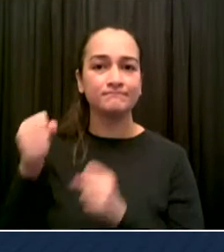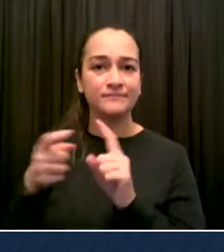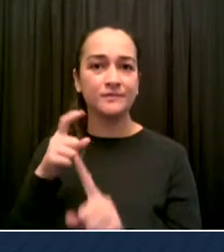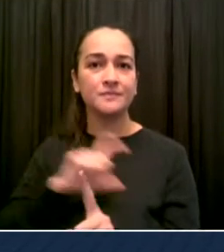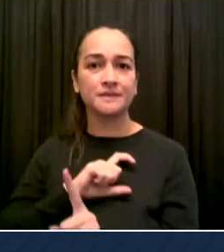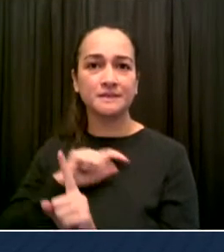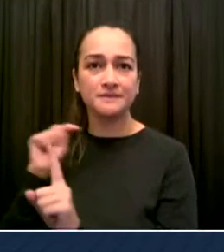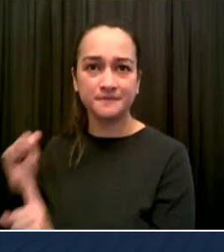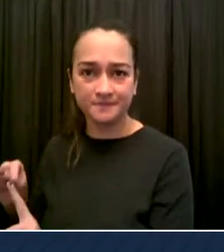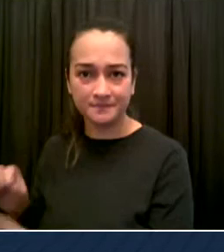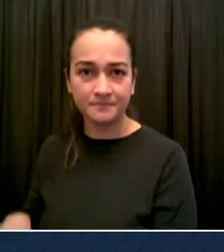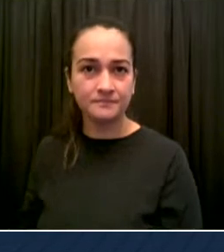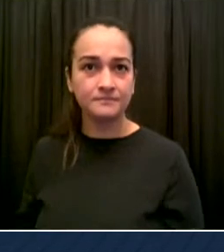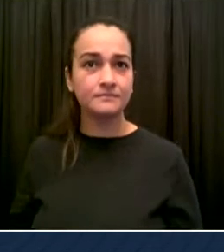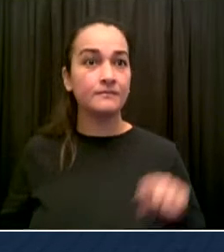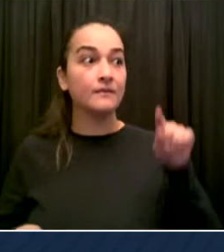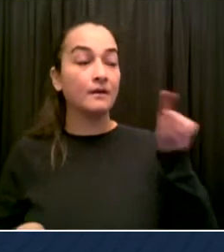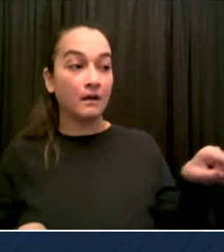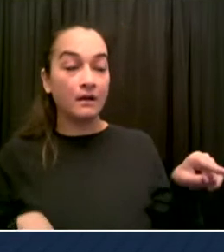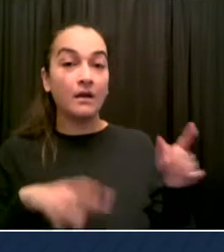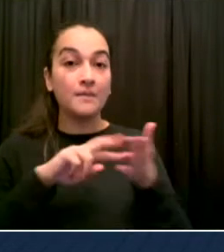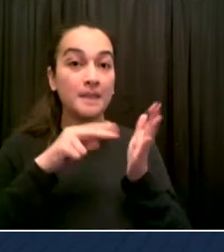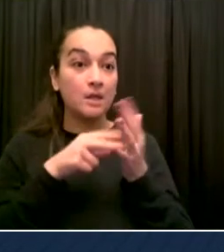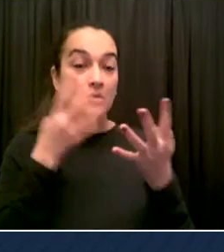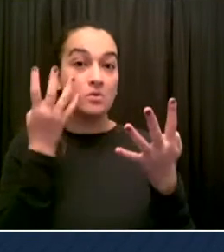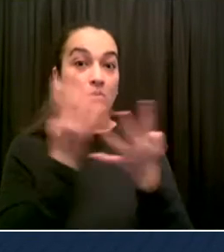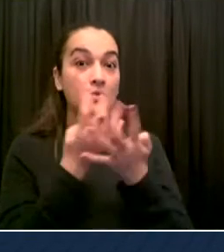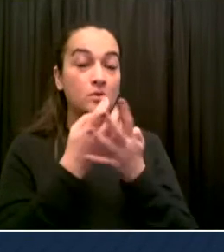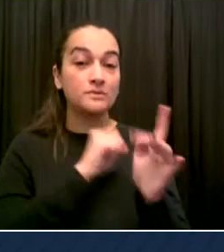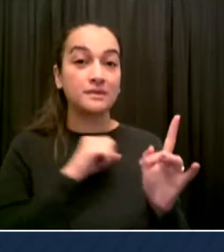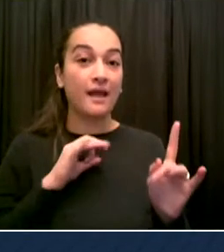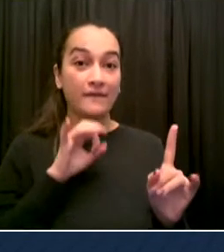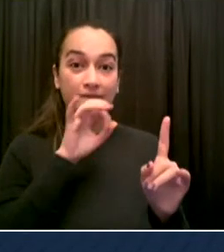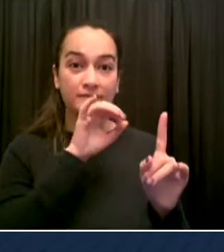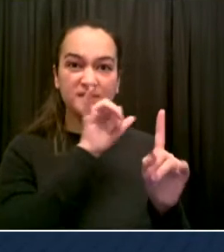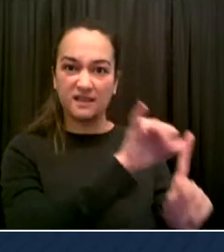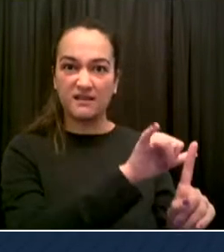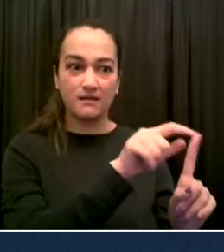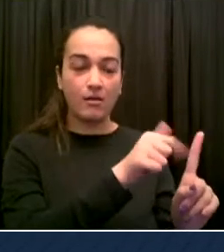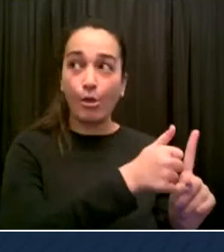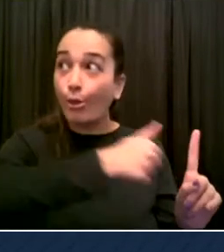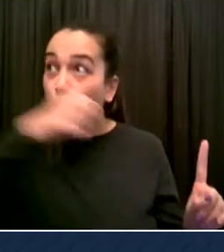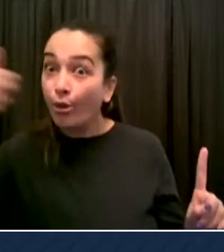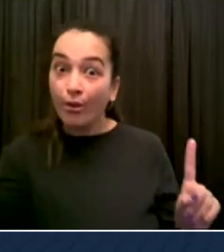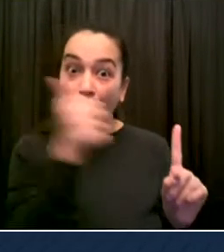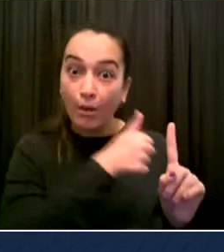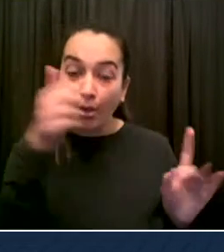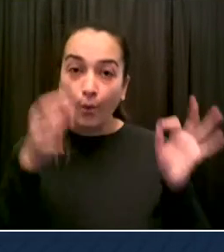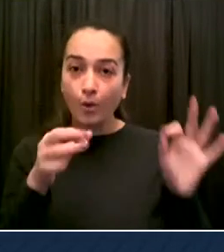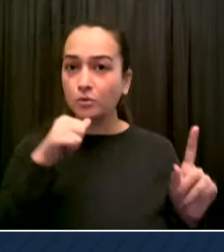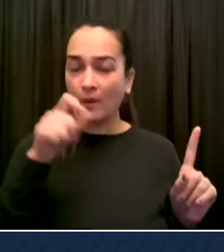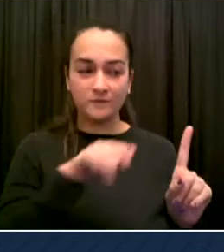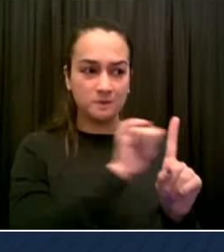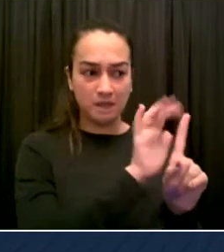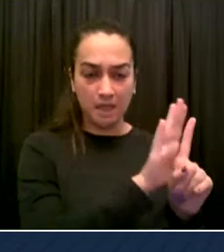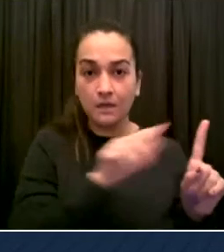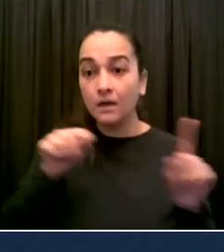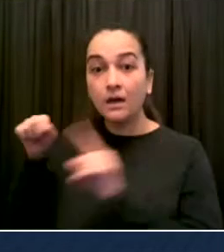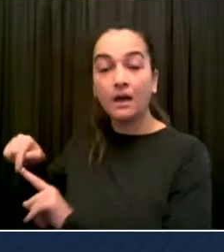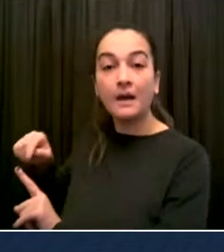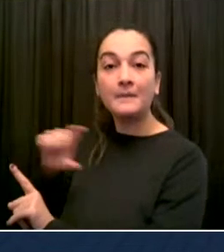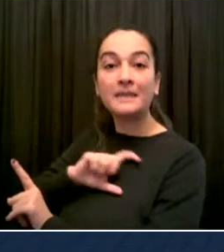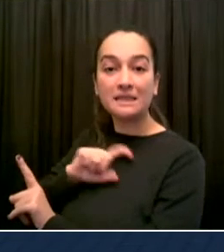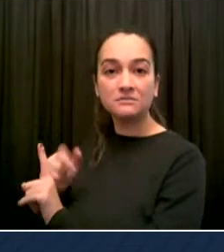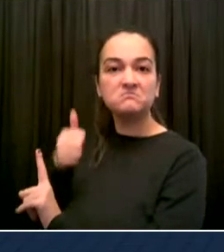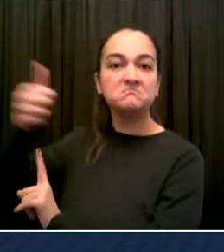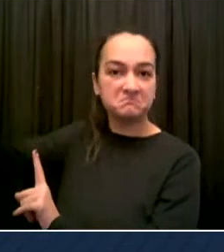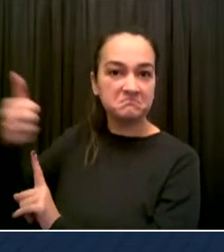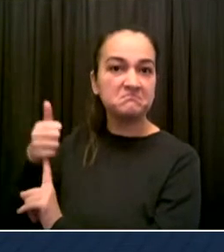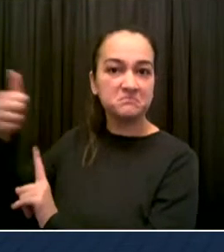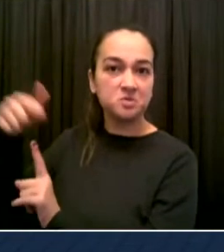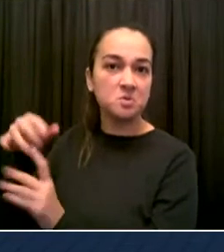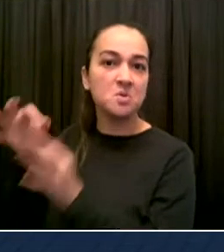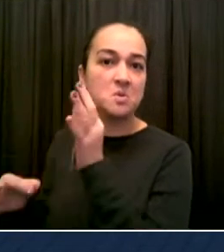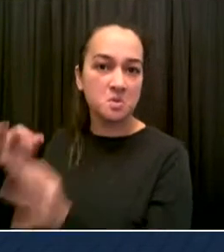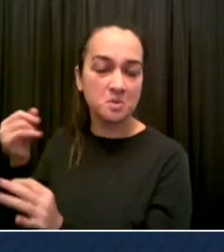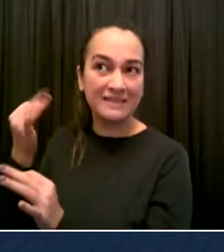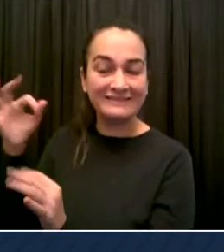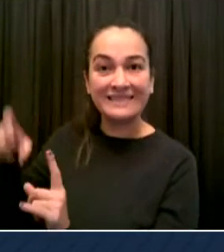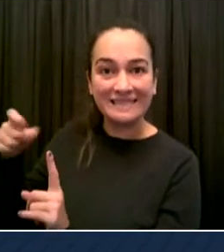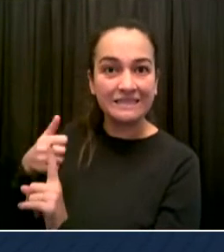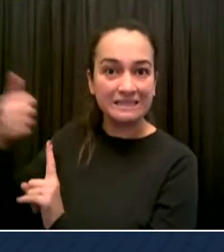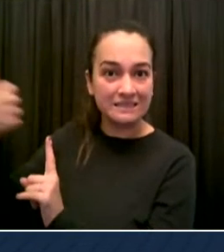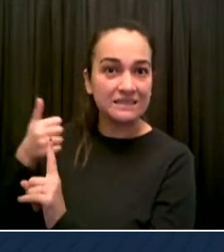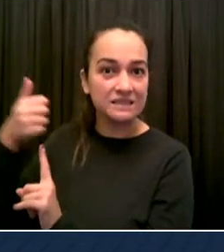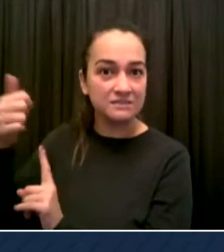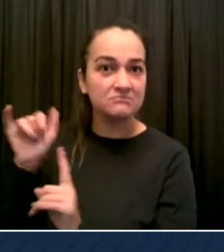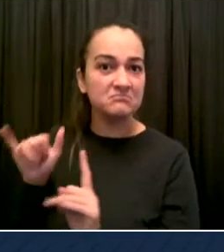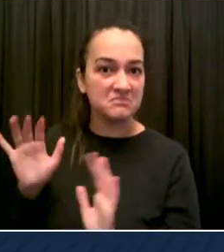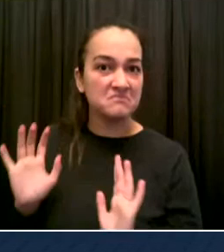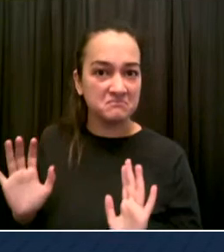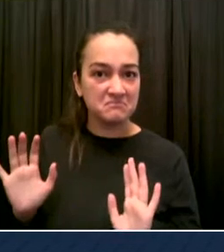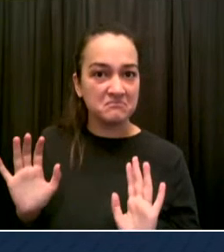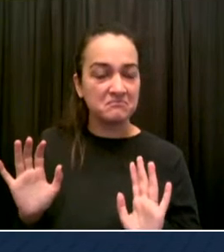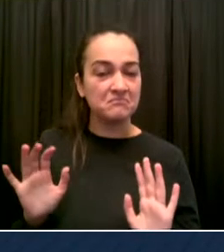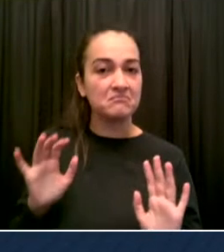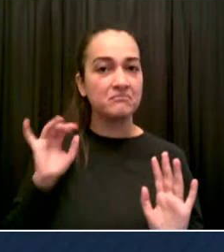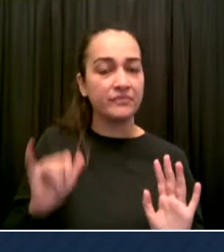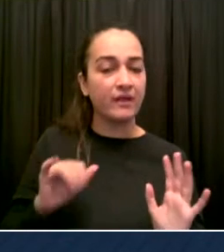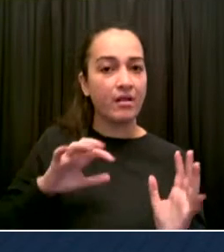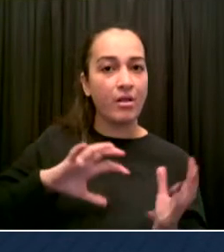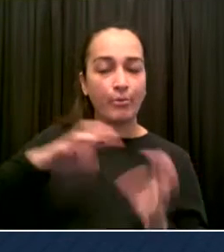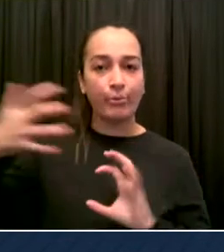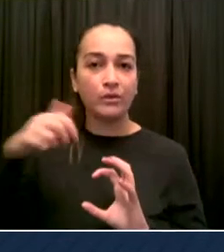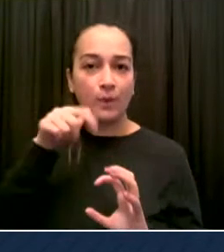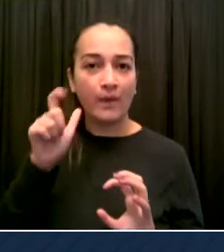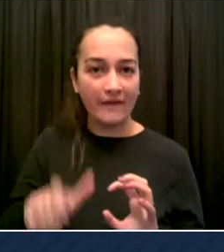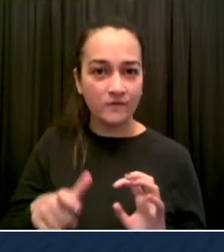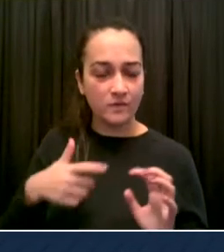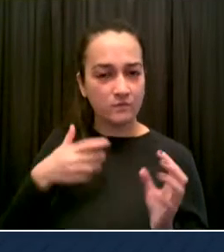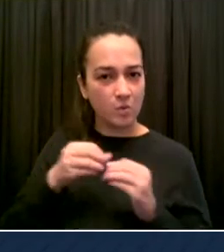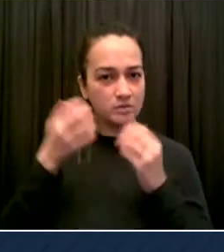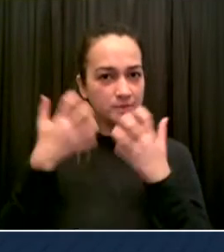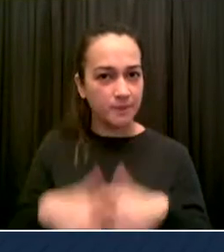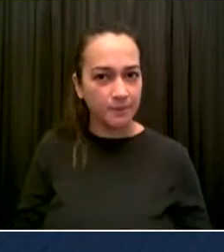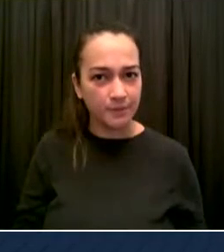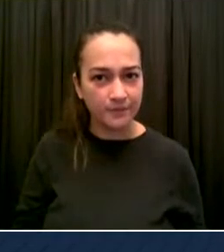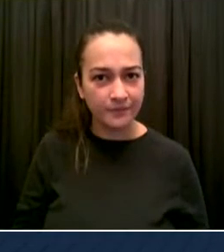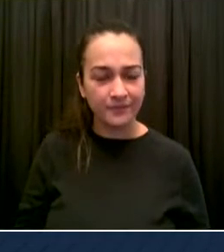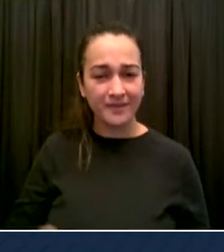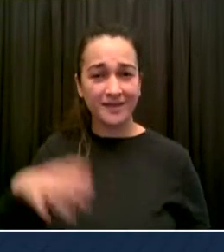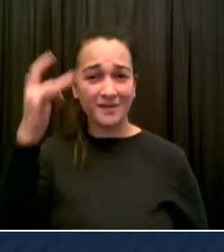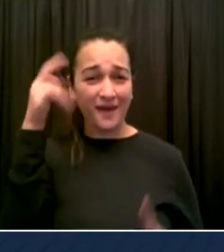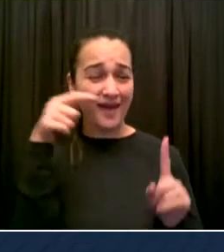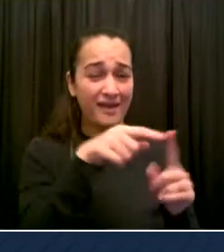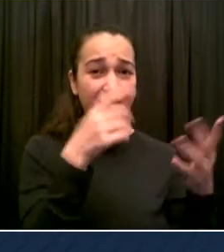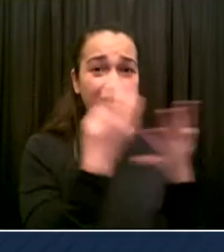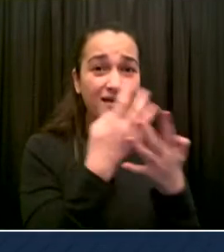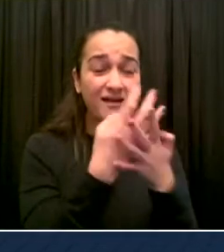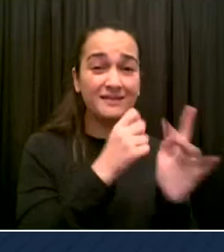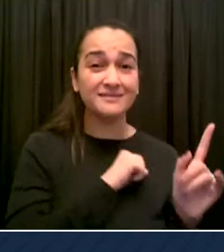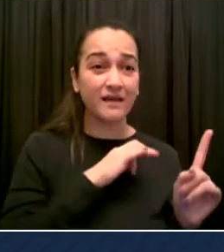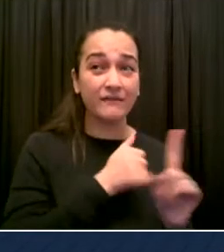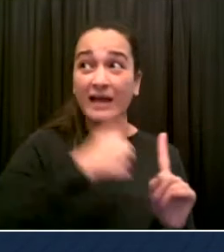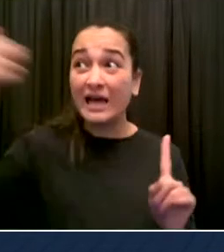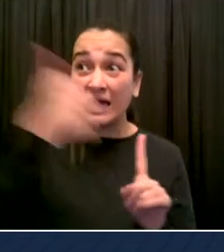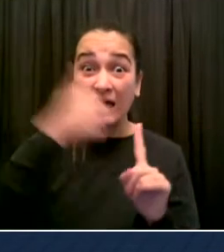COURTS FOR A LONG TIME AND